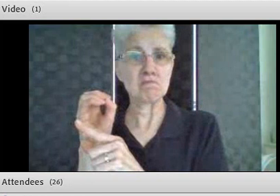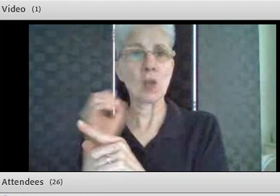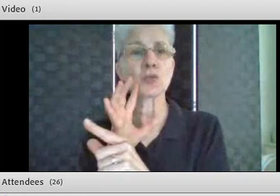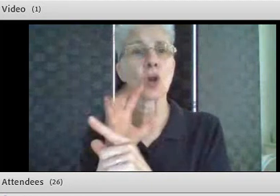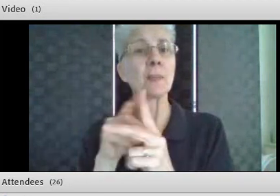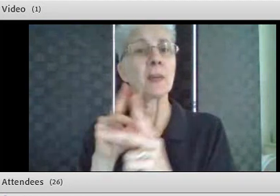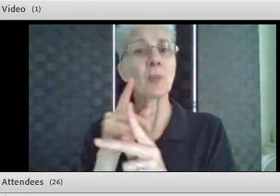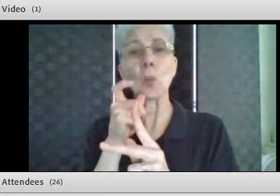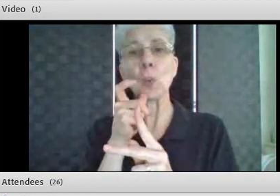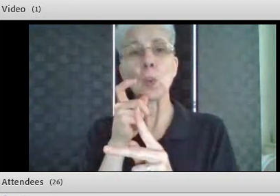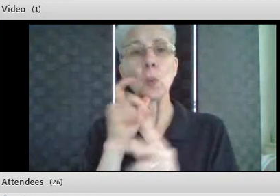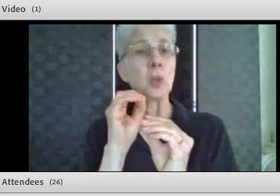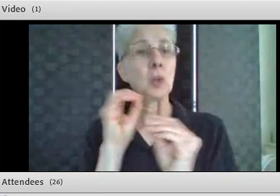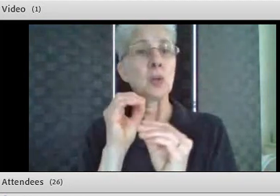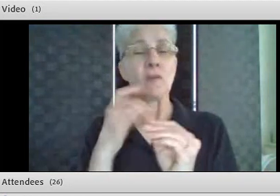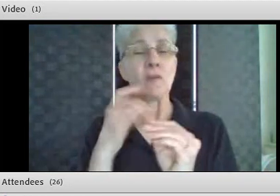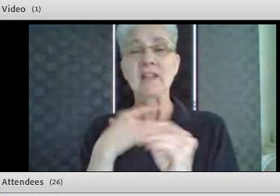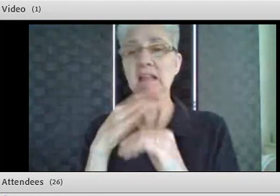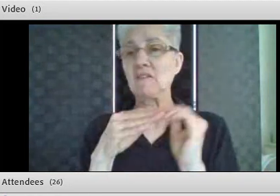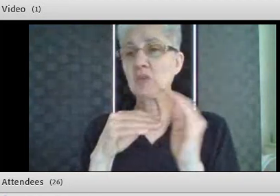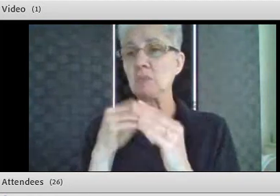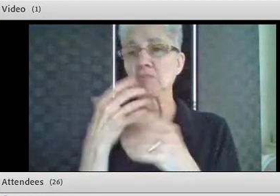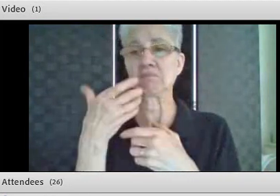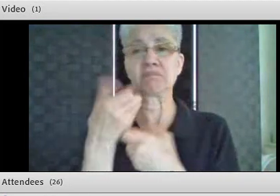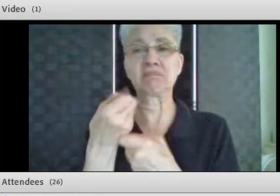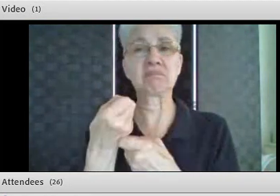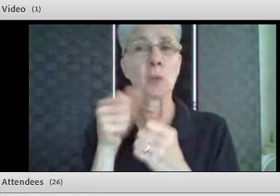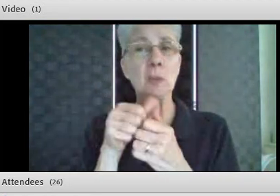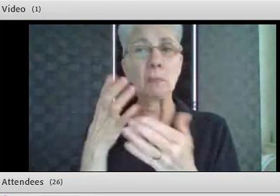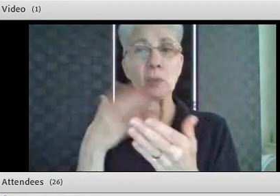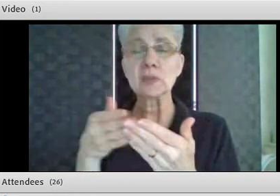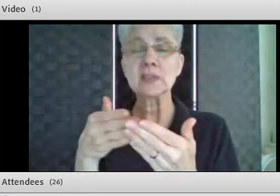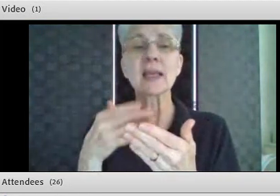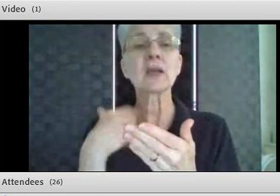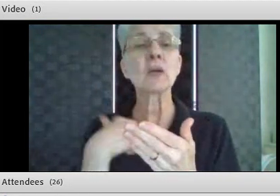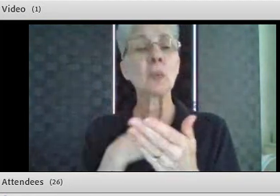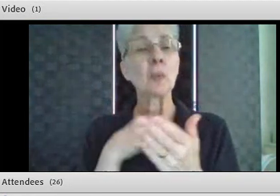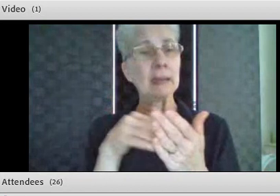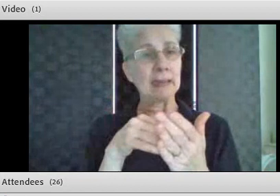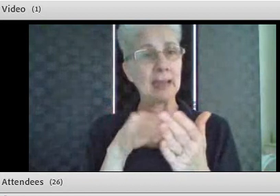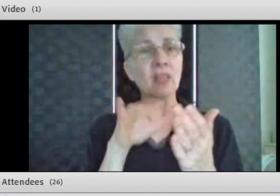who have a lot of comfort and passion with music, and we'll have certainly something for everyone here.